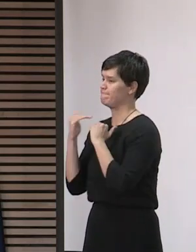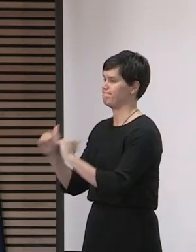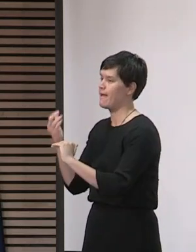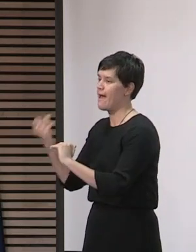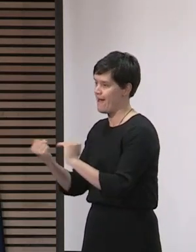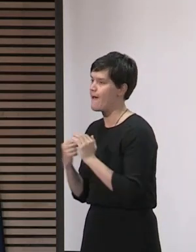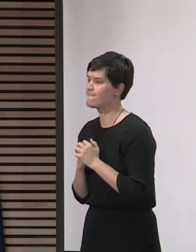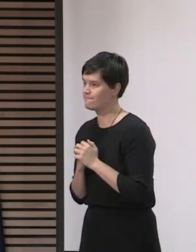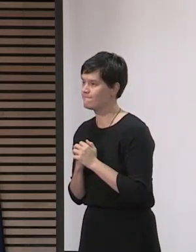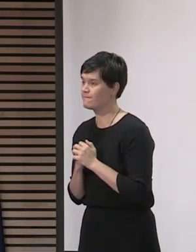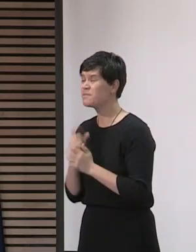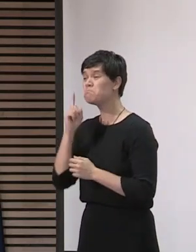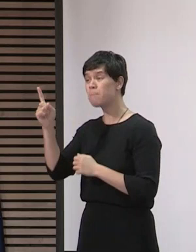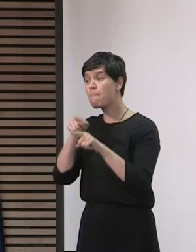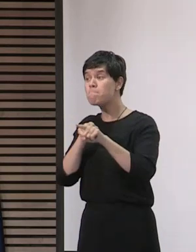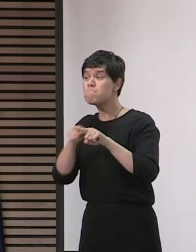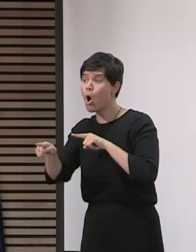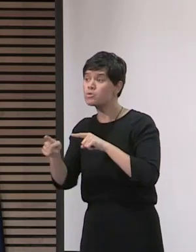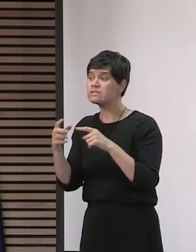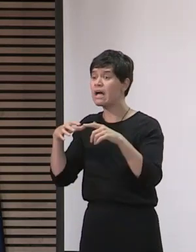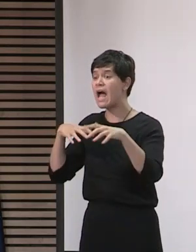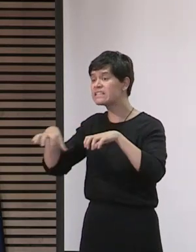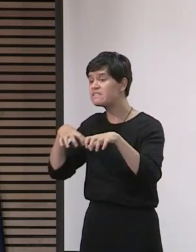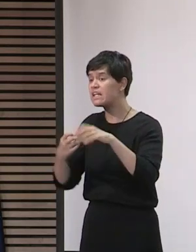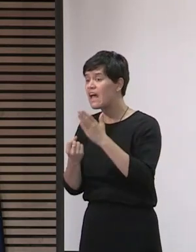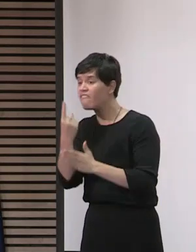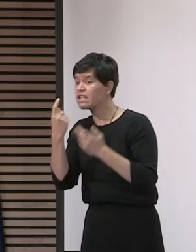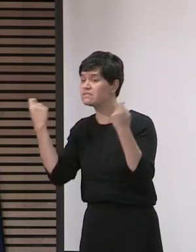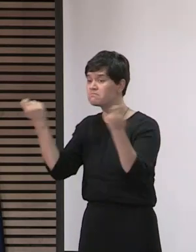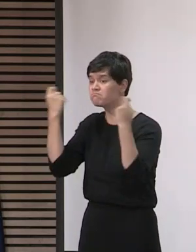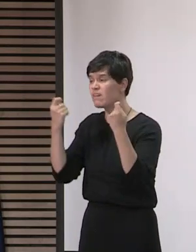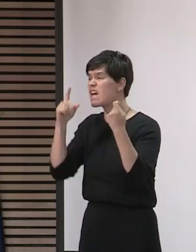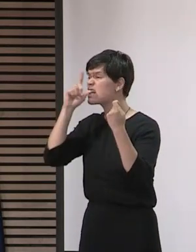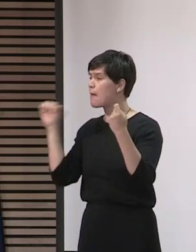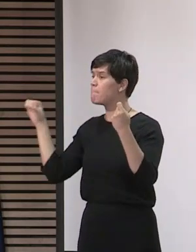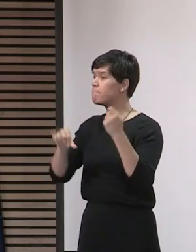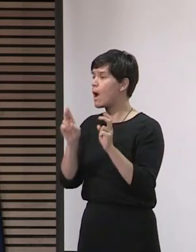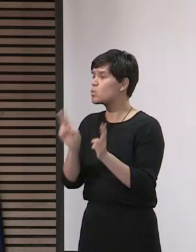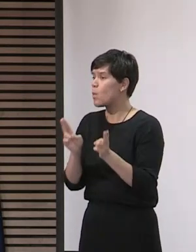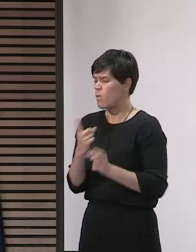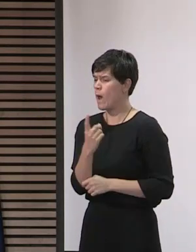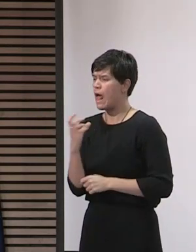the shift to 100-person maximum means many more gatherings will be able to